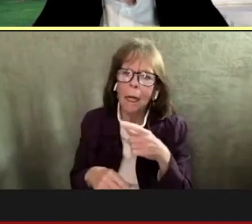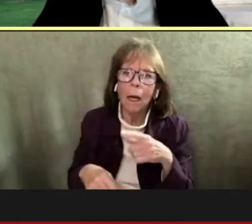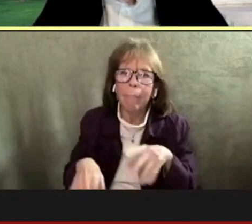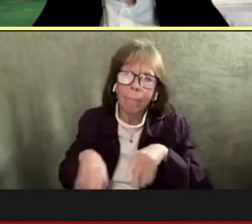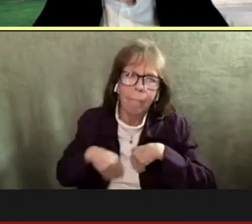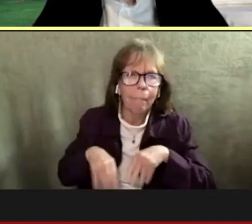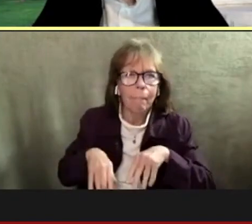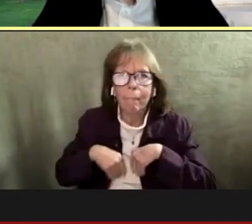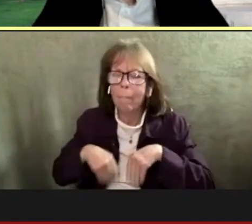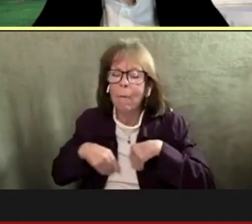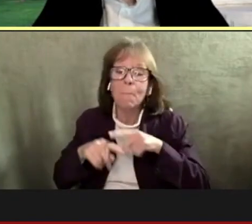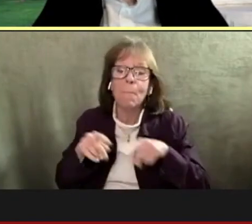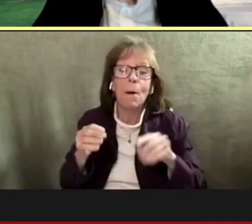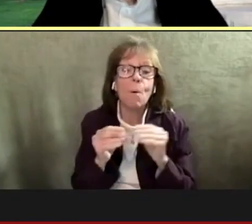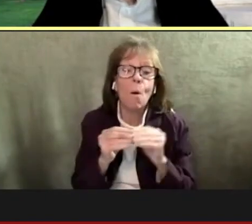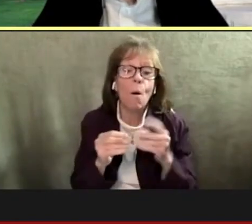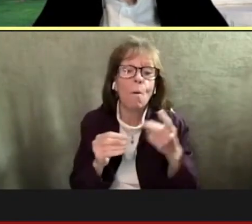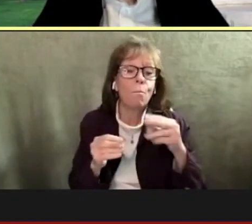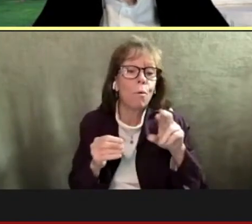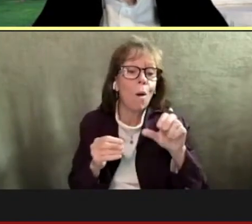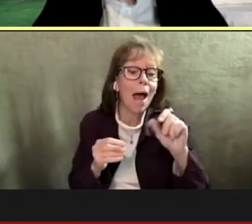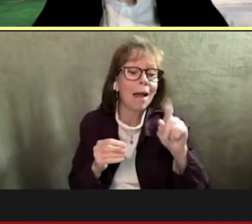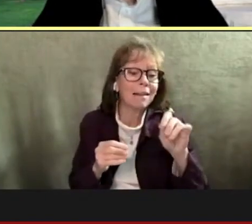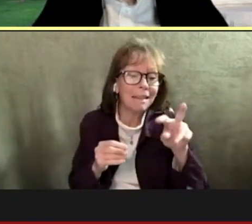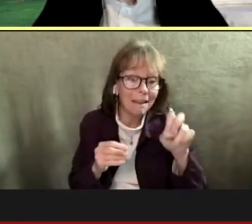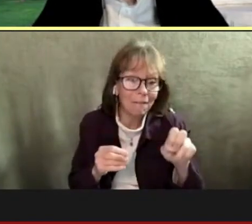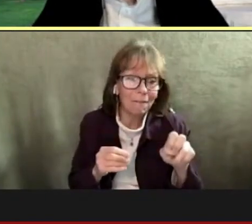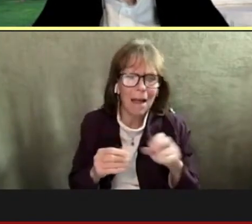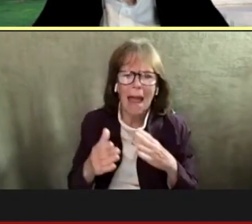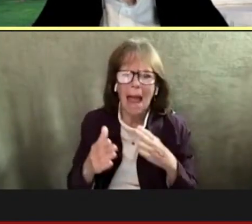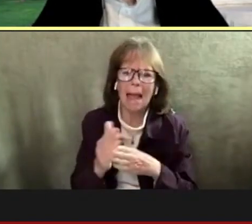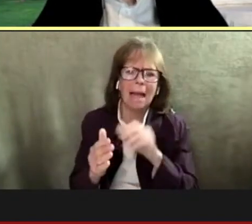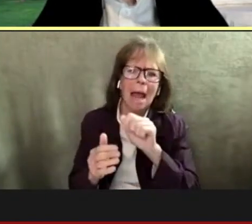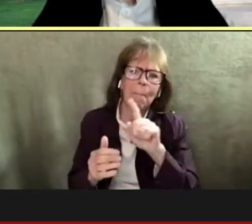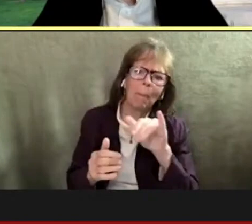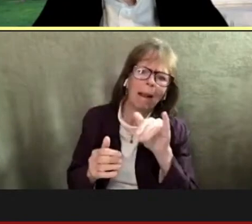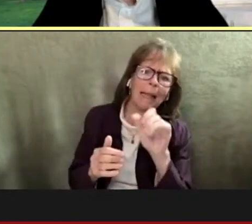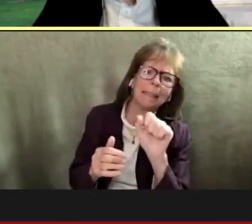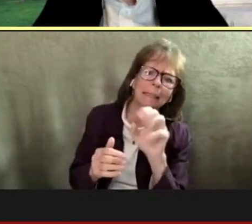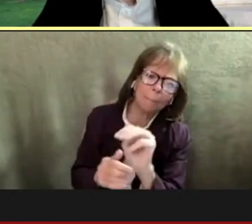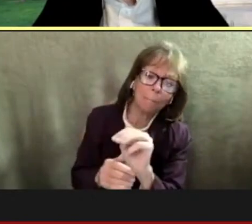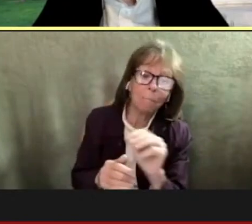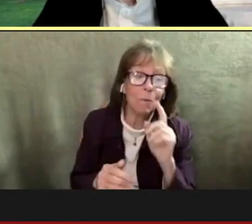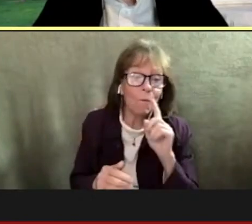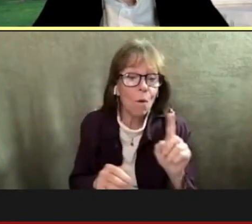where patients, employees, and trainees with all abilities can thrive.